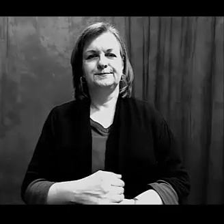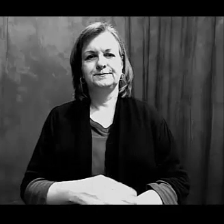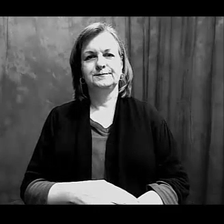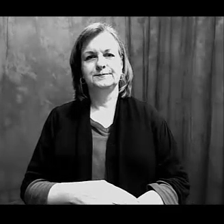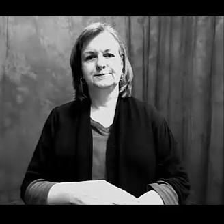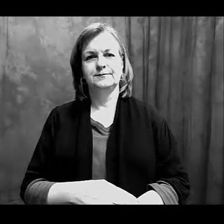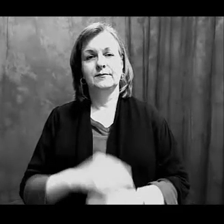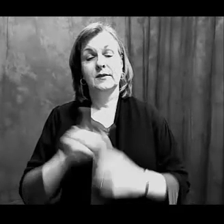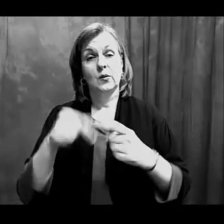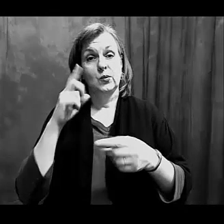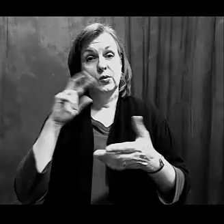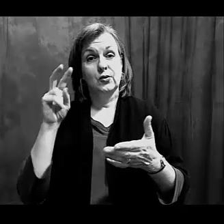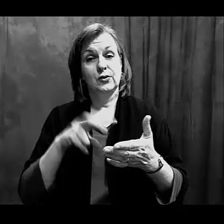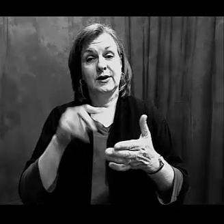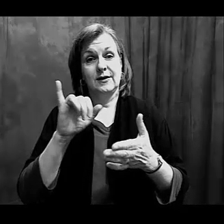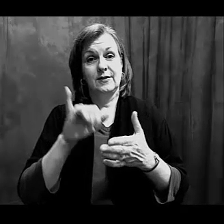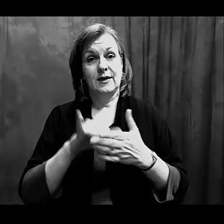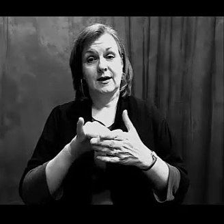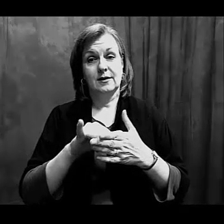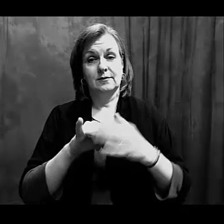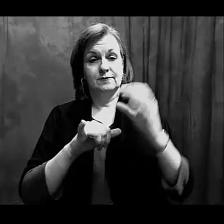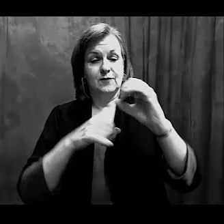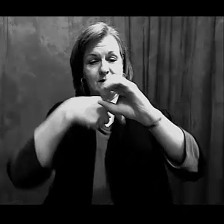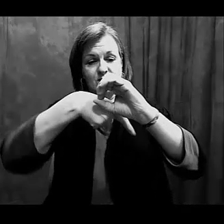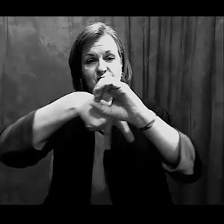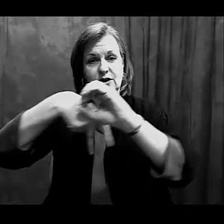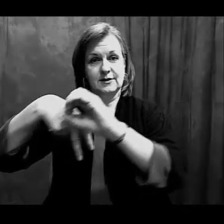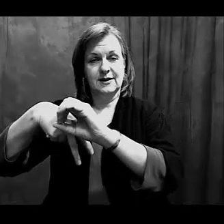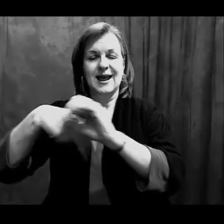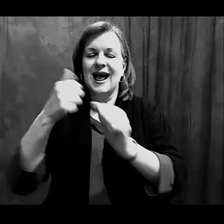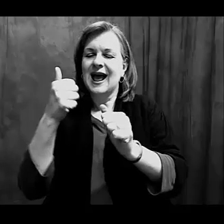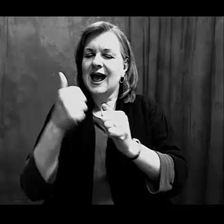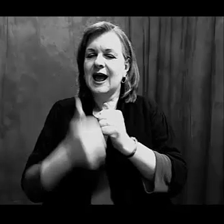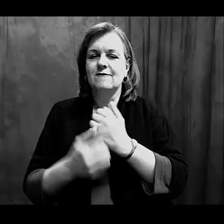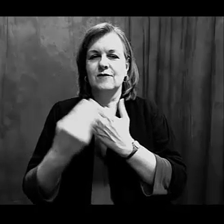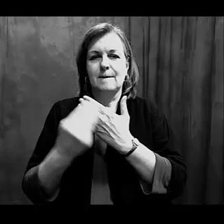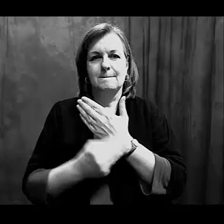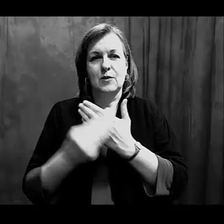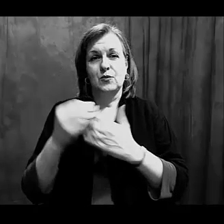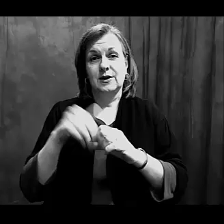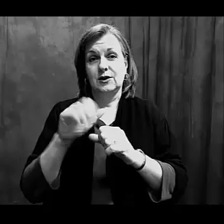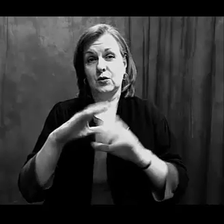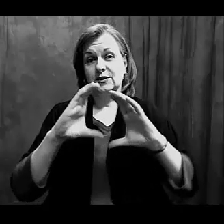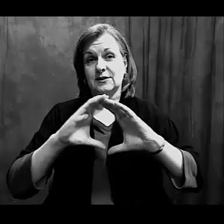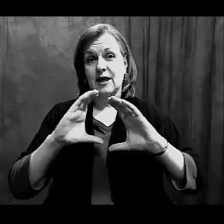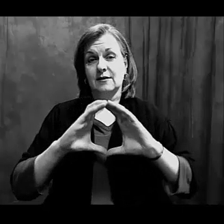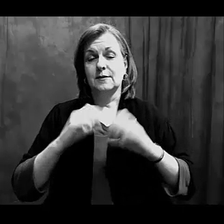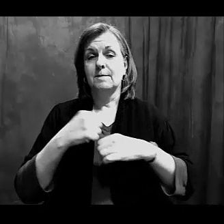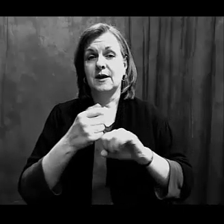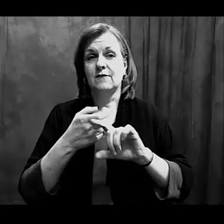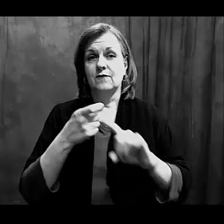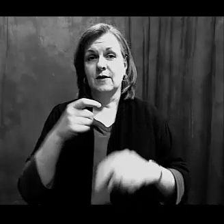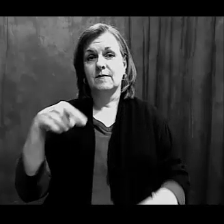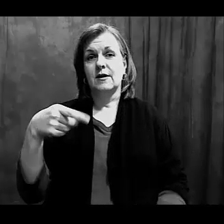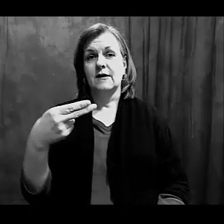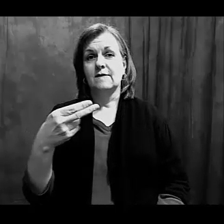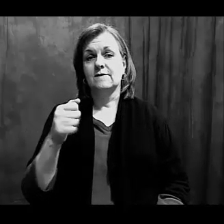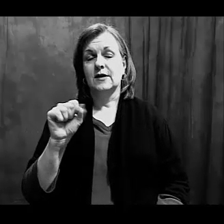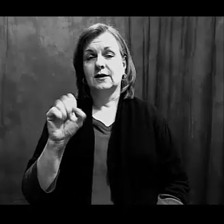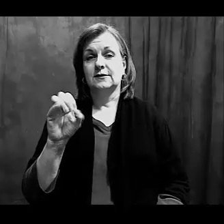when we look at these guys every single membrane that surround your cells are made up of phospholipids